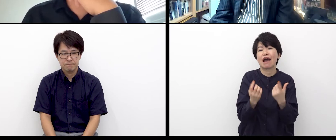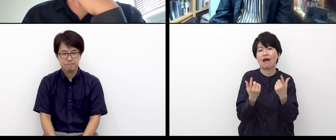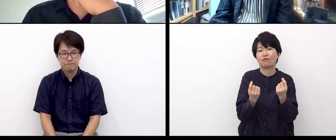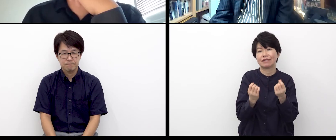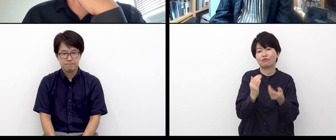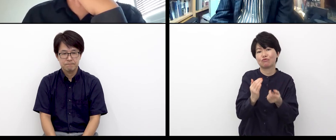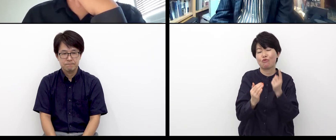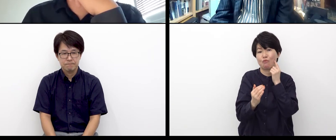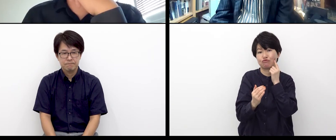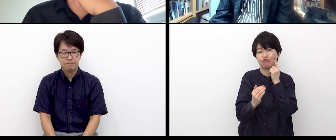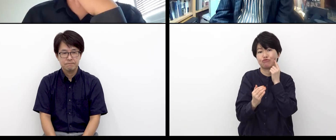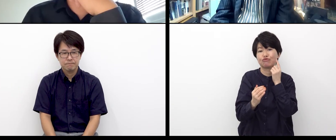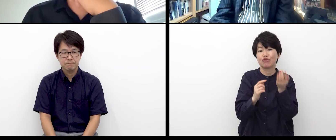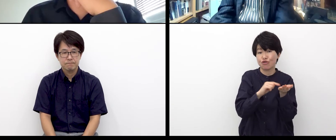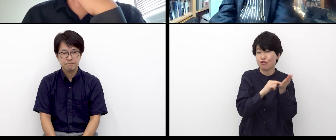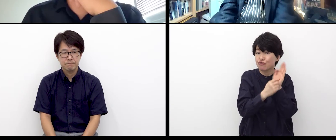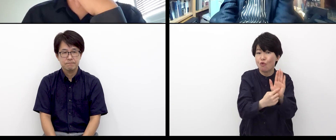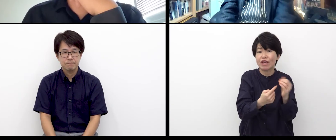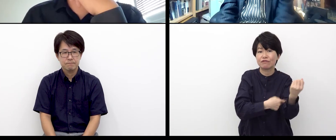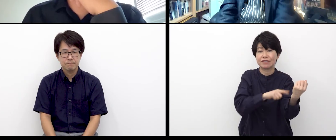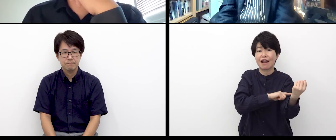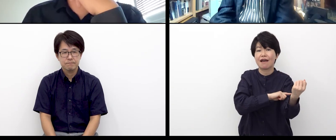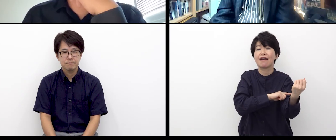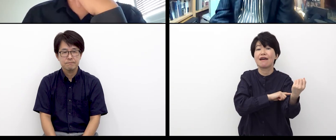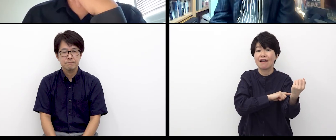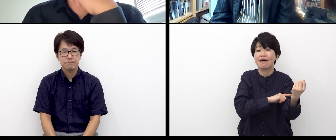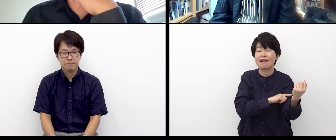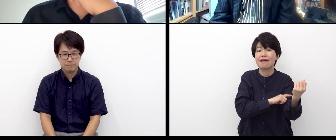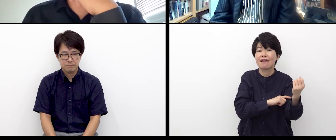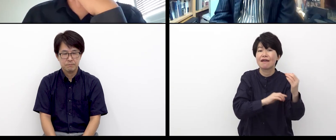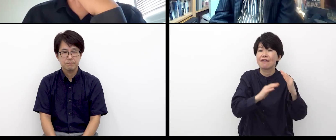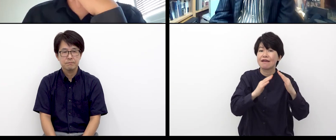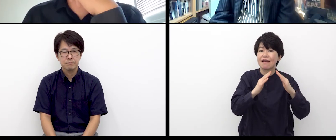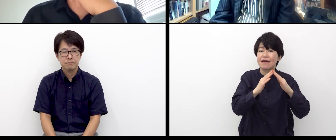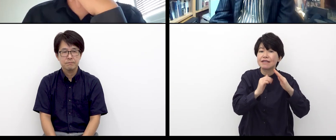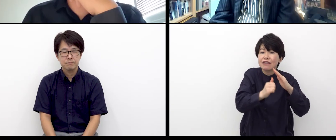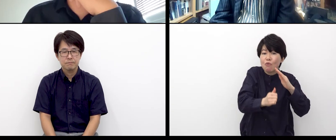Only with the power of expression… In short, “hikikomori” is a very complex phenomenon,